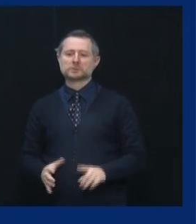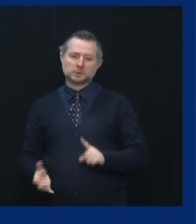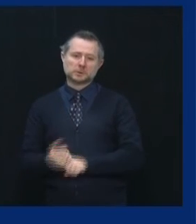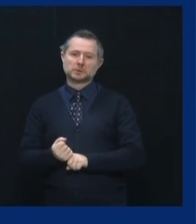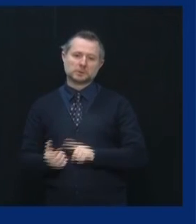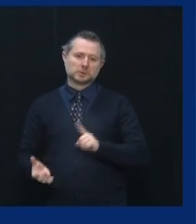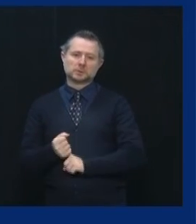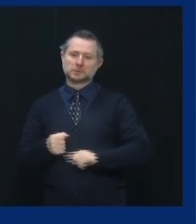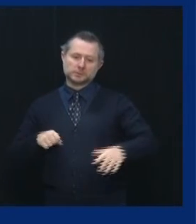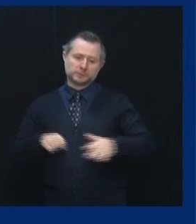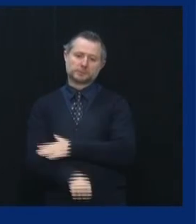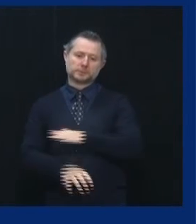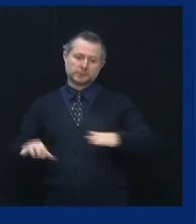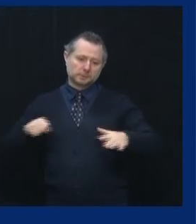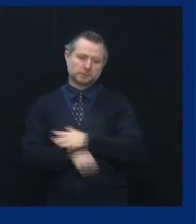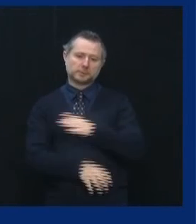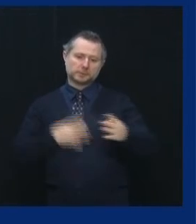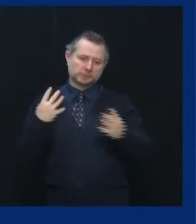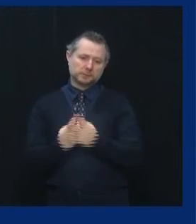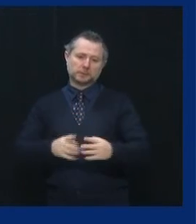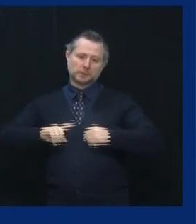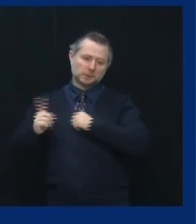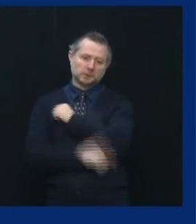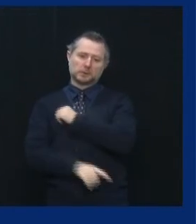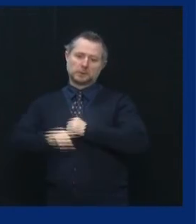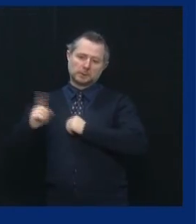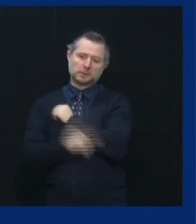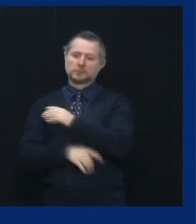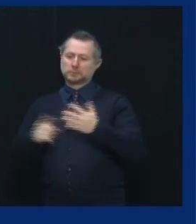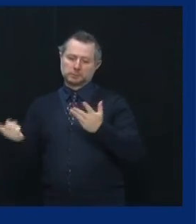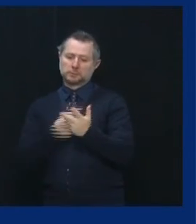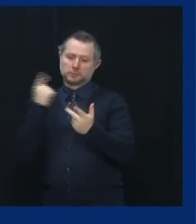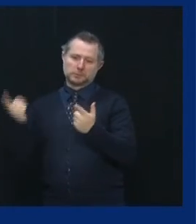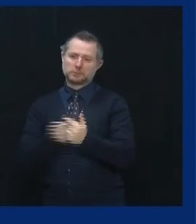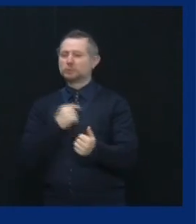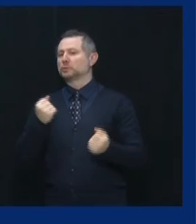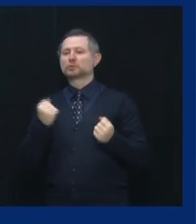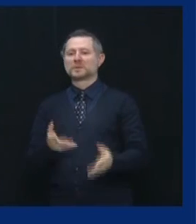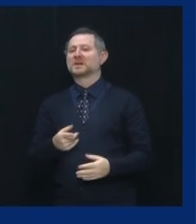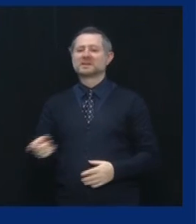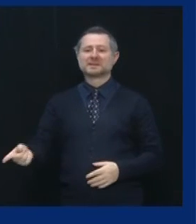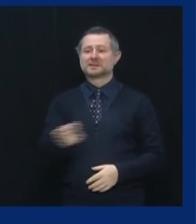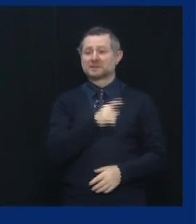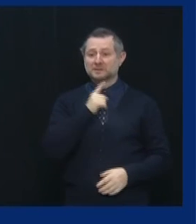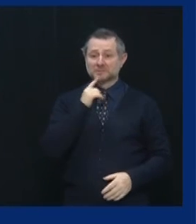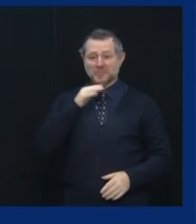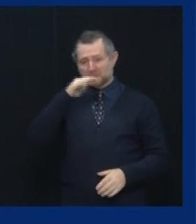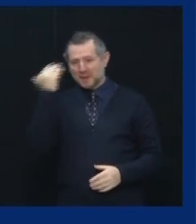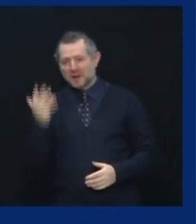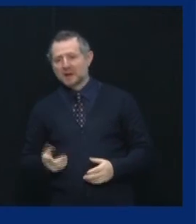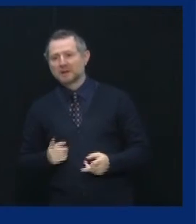AND RECREATIONAL MARIJUANA, I THINK IT SHOULD HAVE BEEN PASSED YEARS AGO.